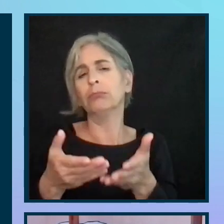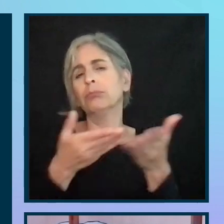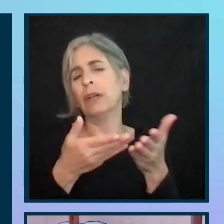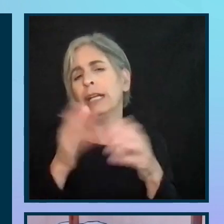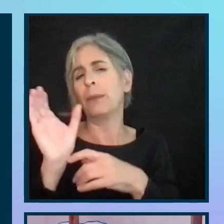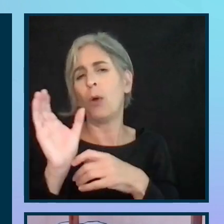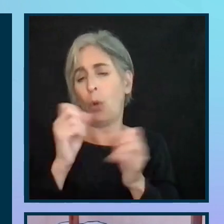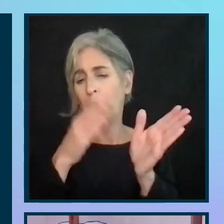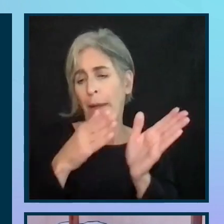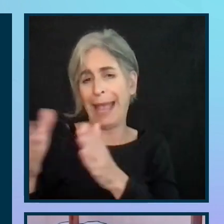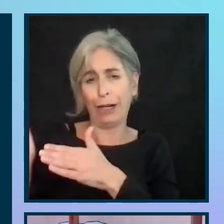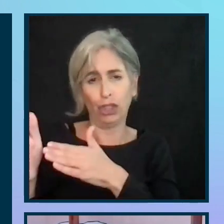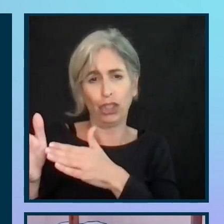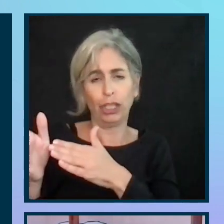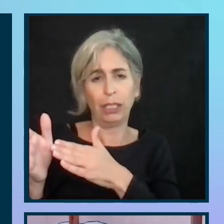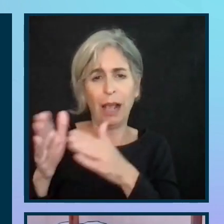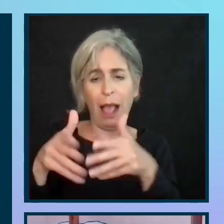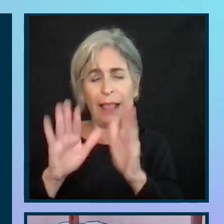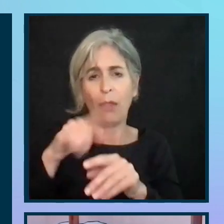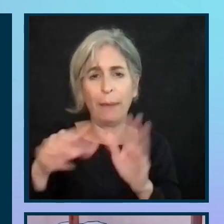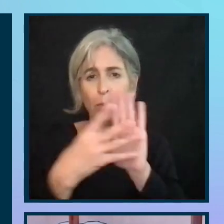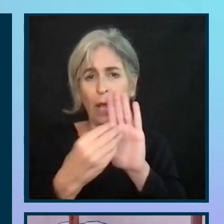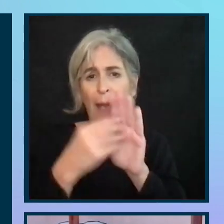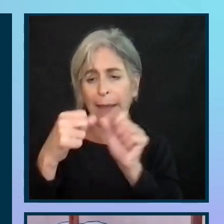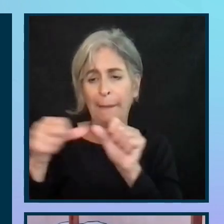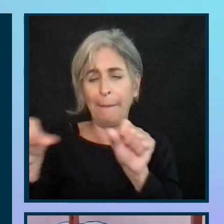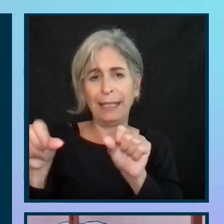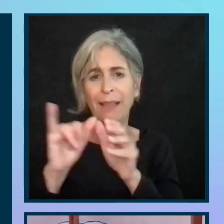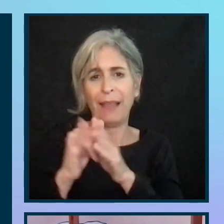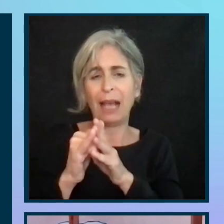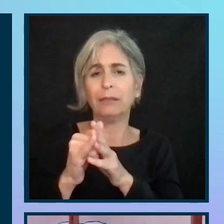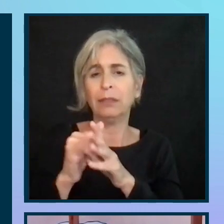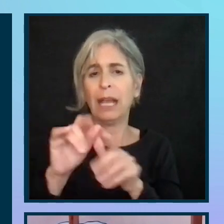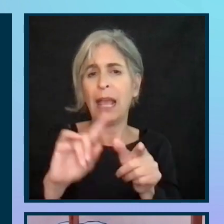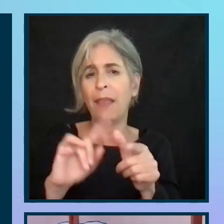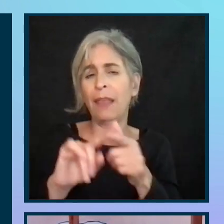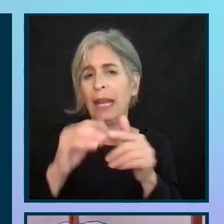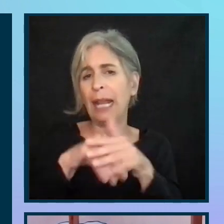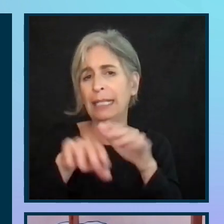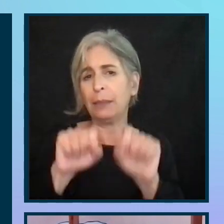and allow them to easily copy/paste that templatized accessibility AC into a story.